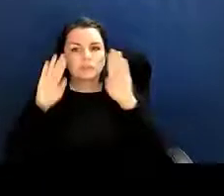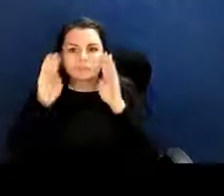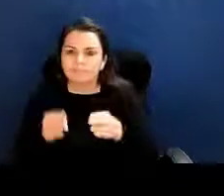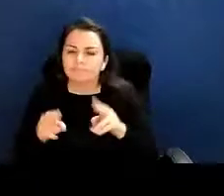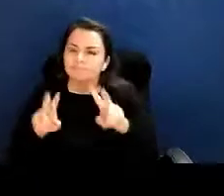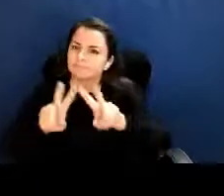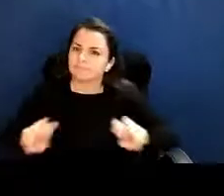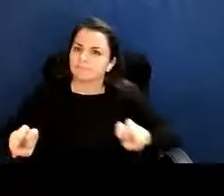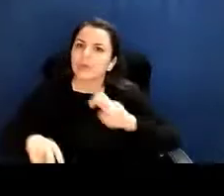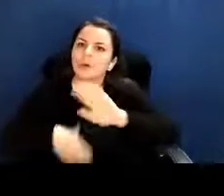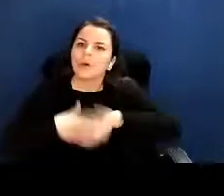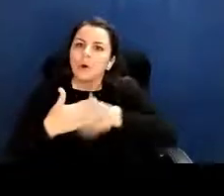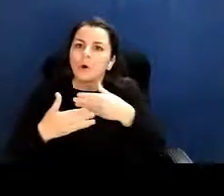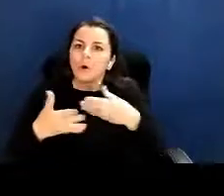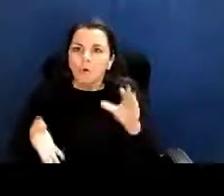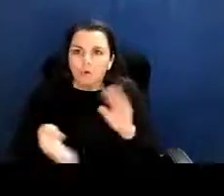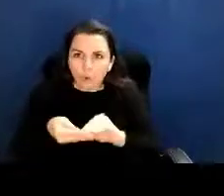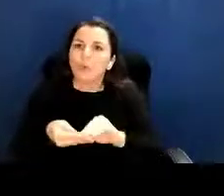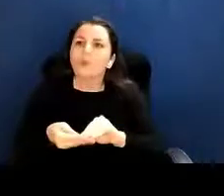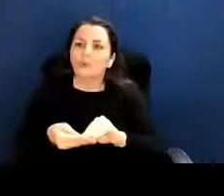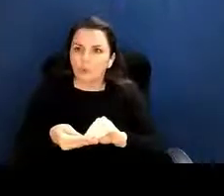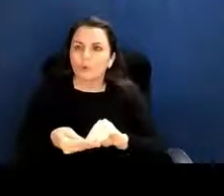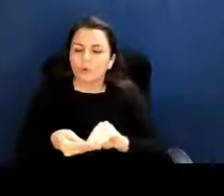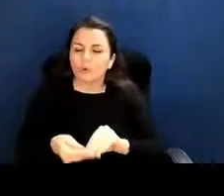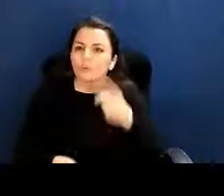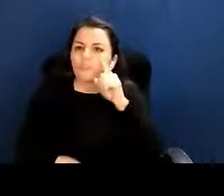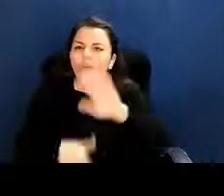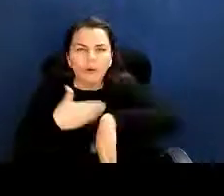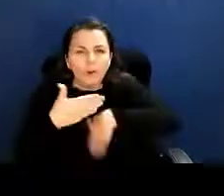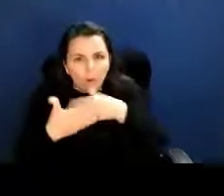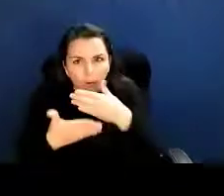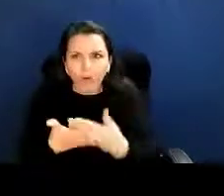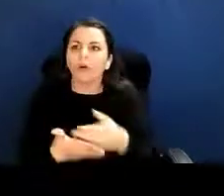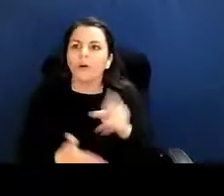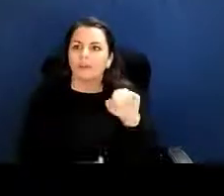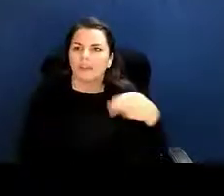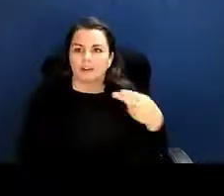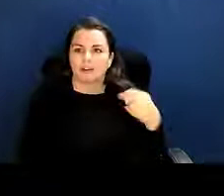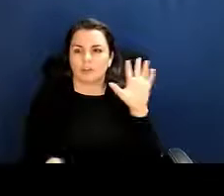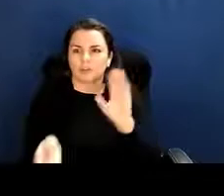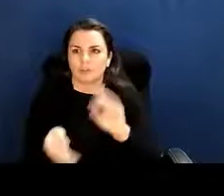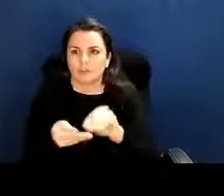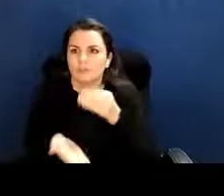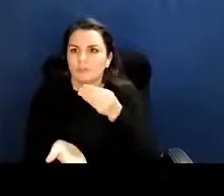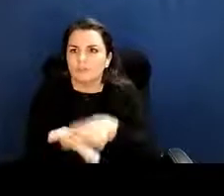funding level of the institution as a whole, all components. If this is still confusing,